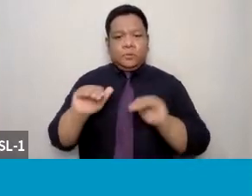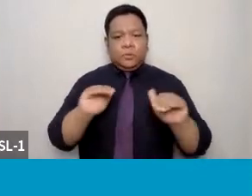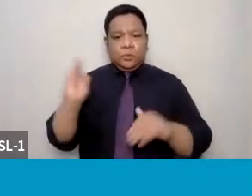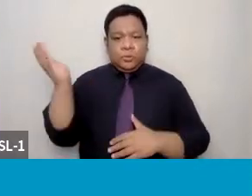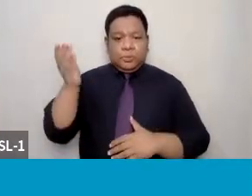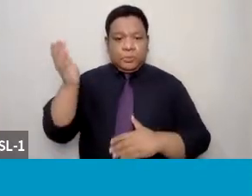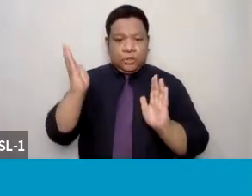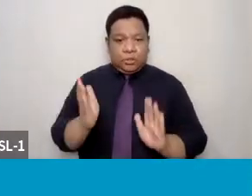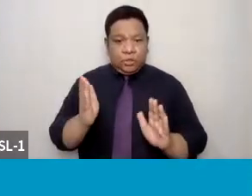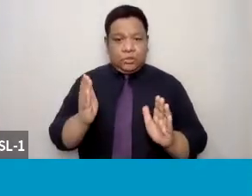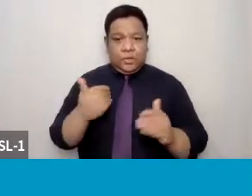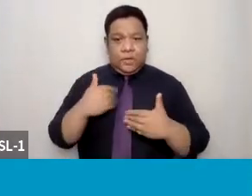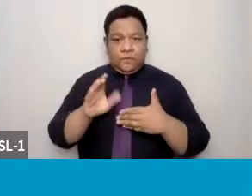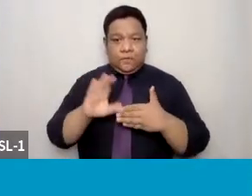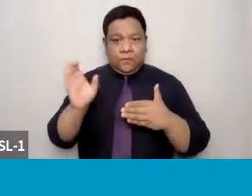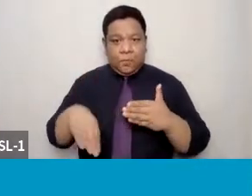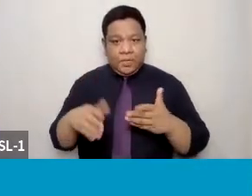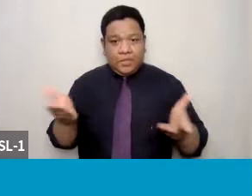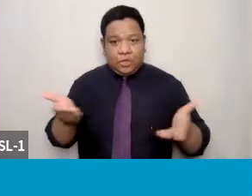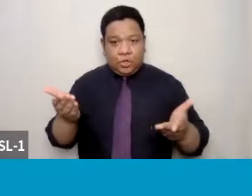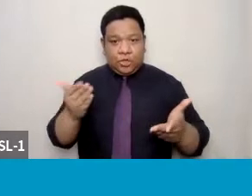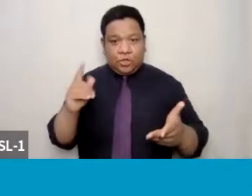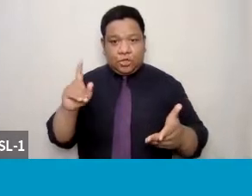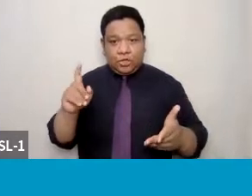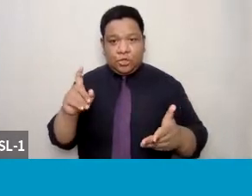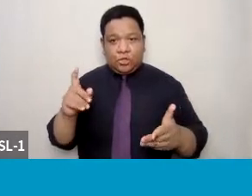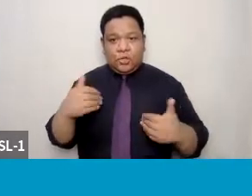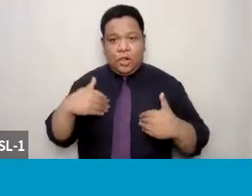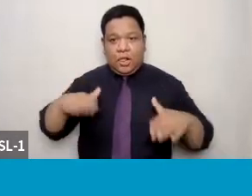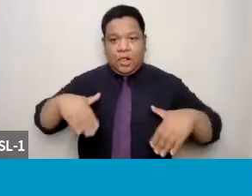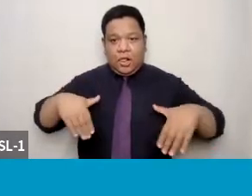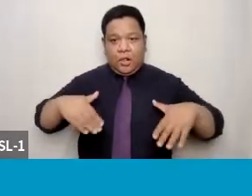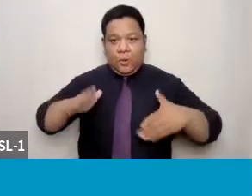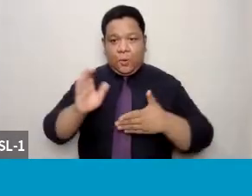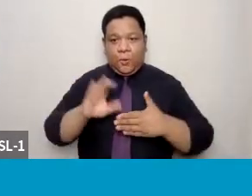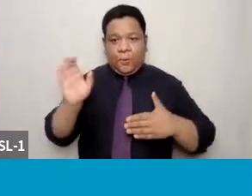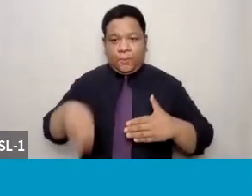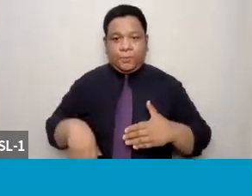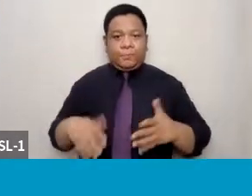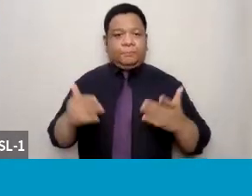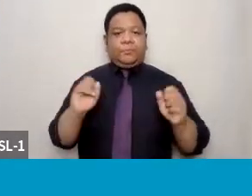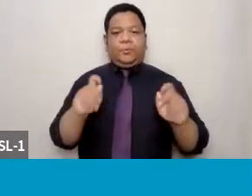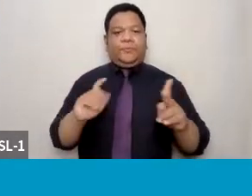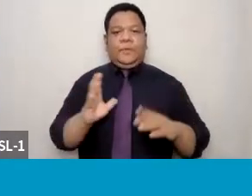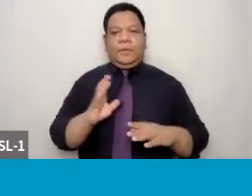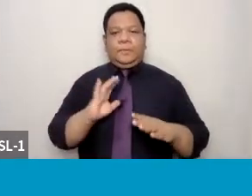Are we complete? I don’t think so. Okay, let’s just skip this.